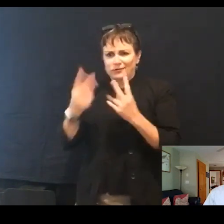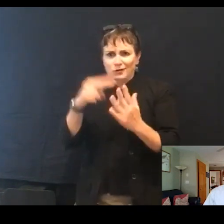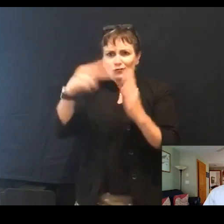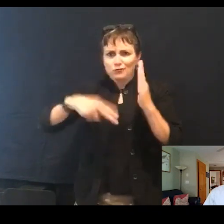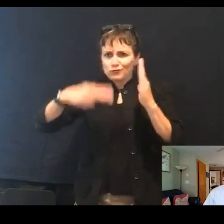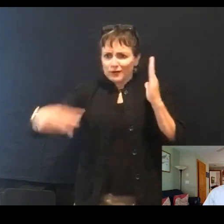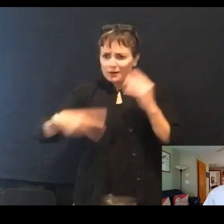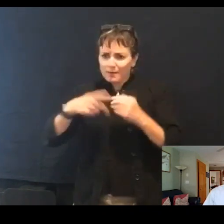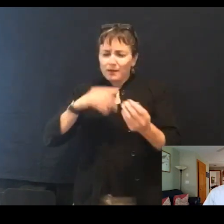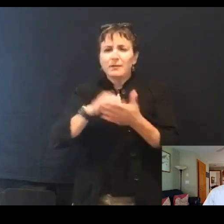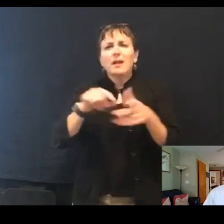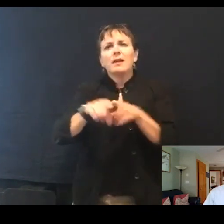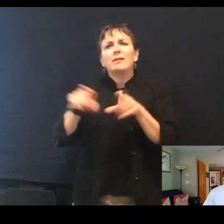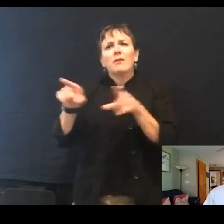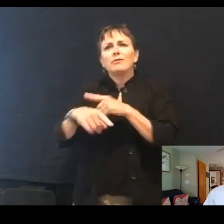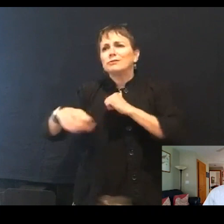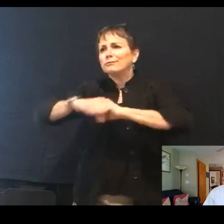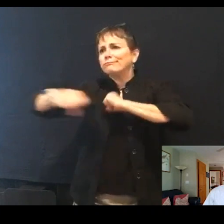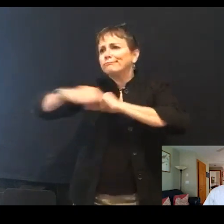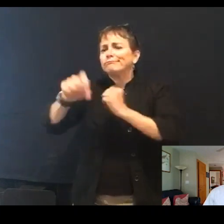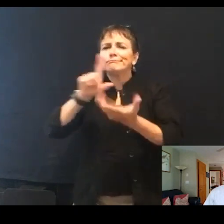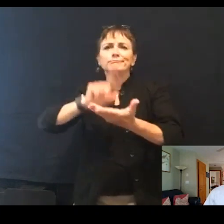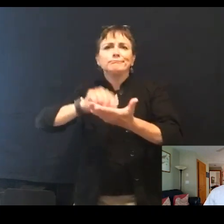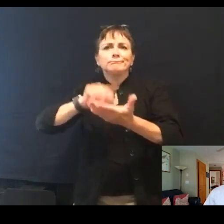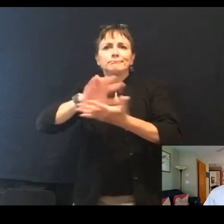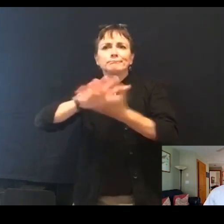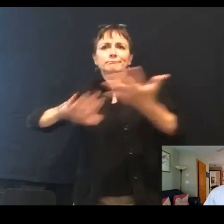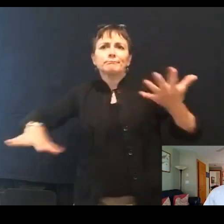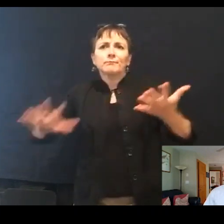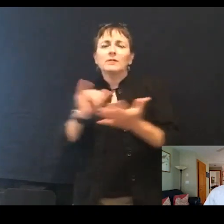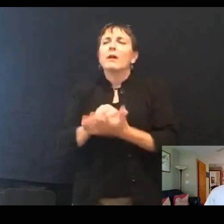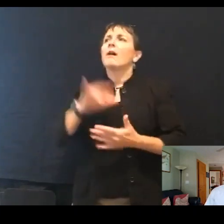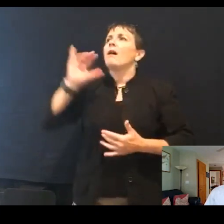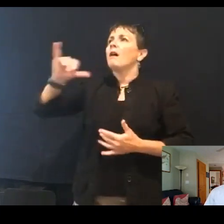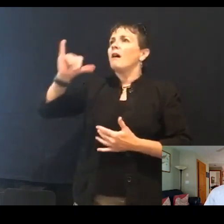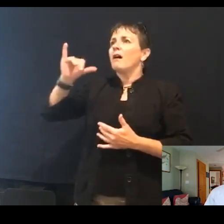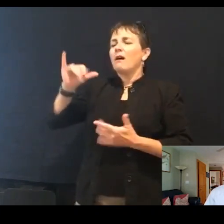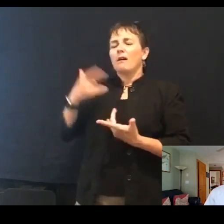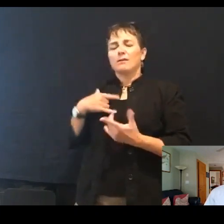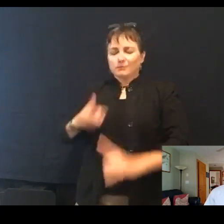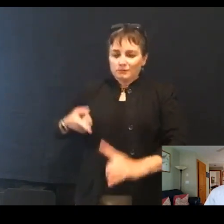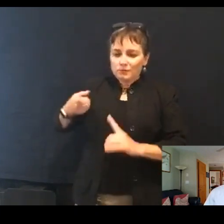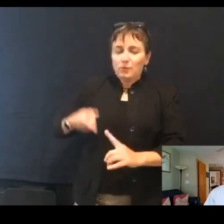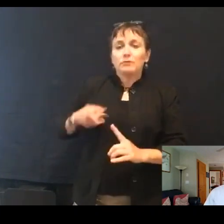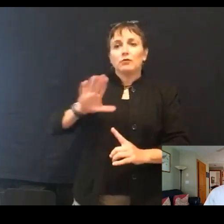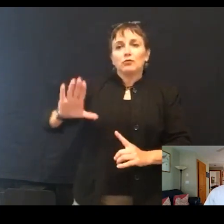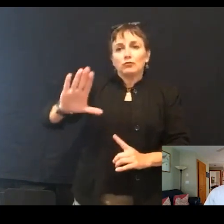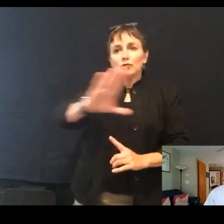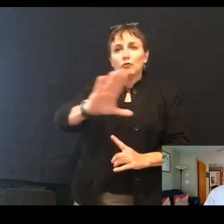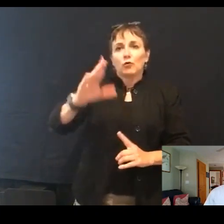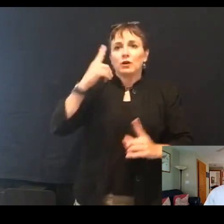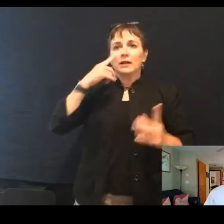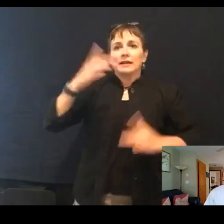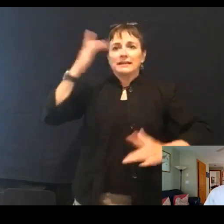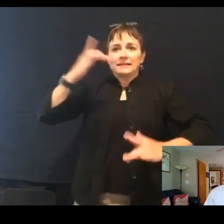and talked about in the media that are of particular interest to the genetic cause of your disease.